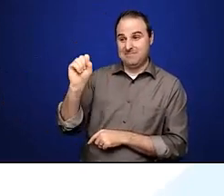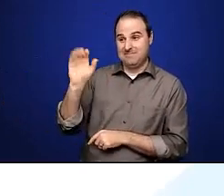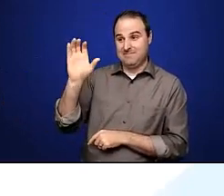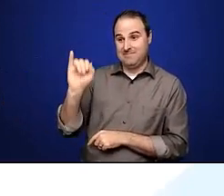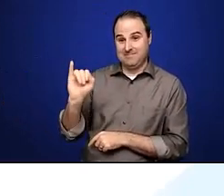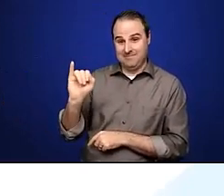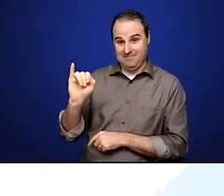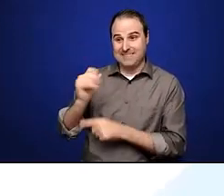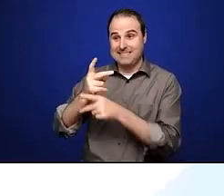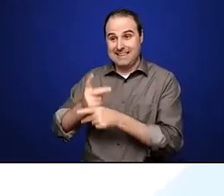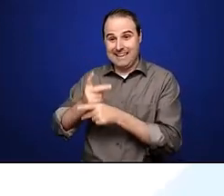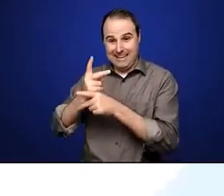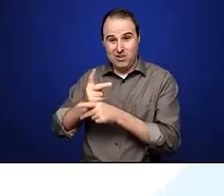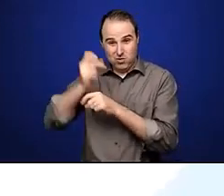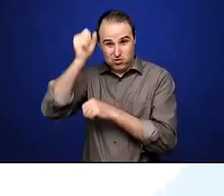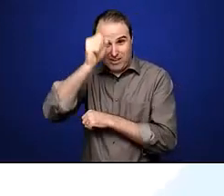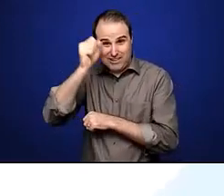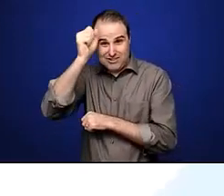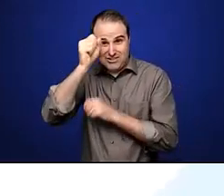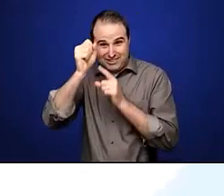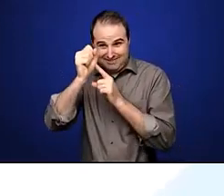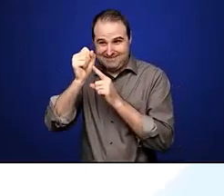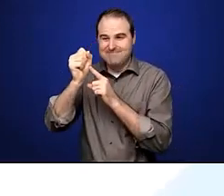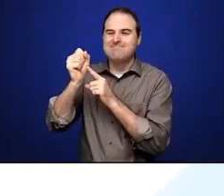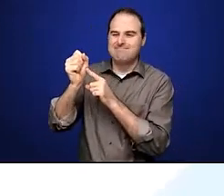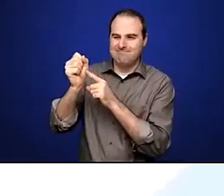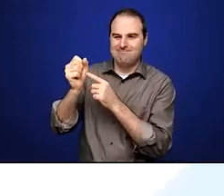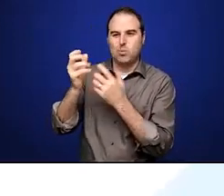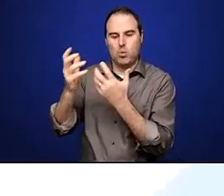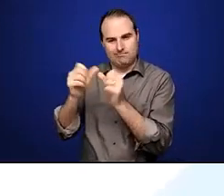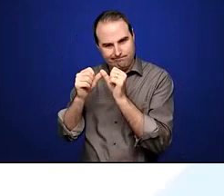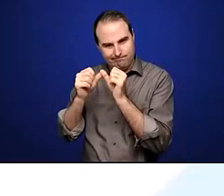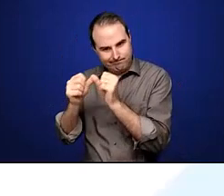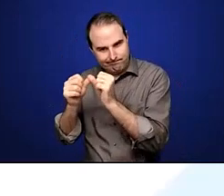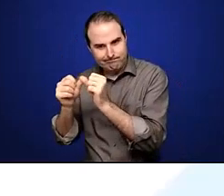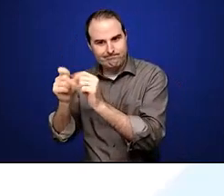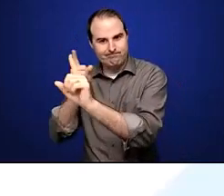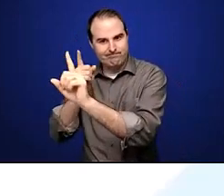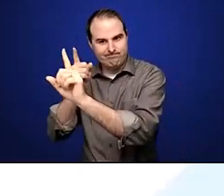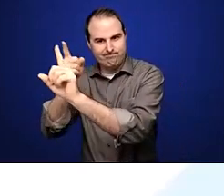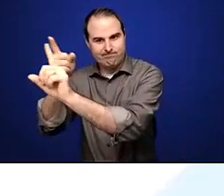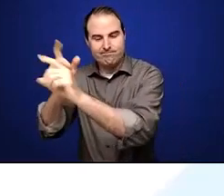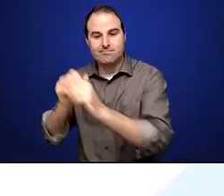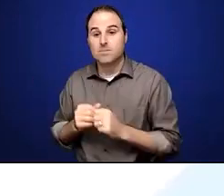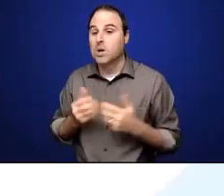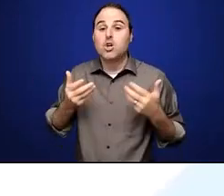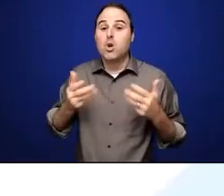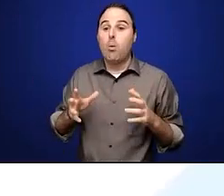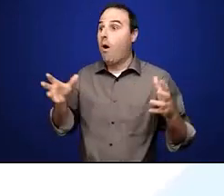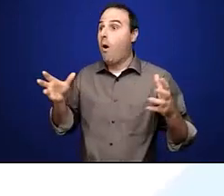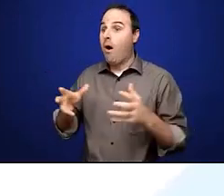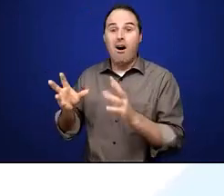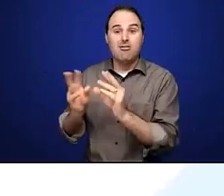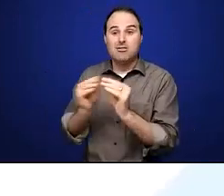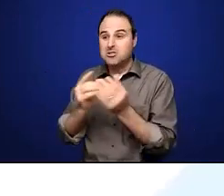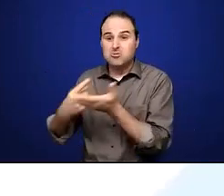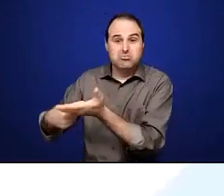We don't want just to go and have the summit and leave, so being able to create those networks and continue that conversation.